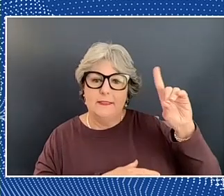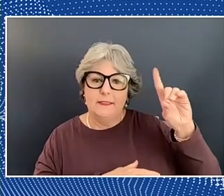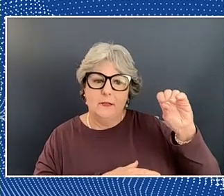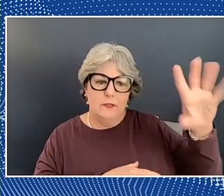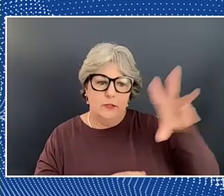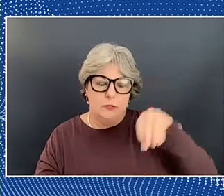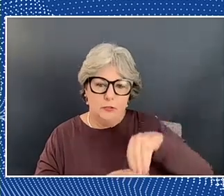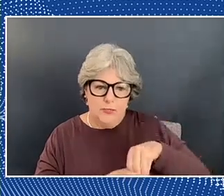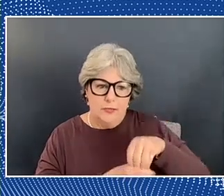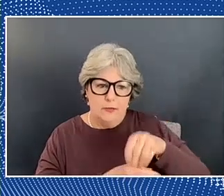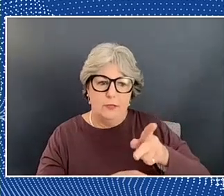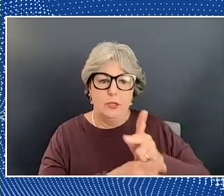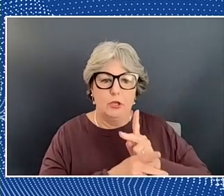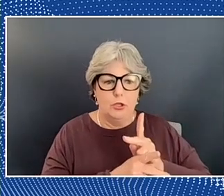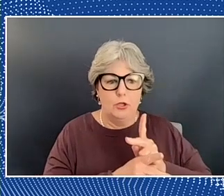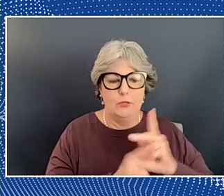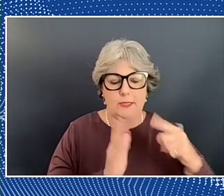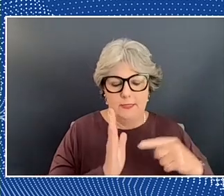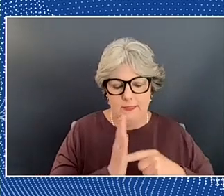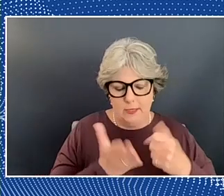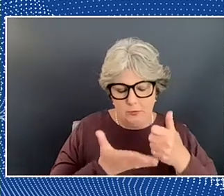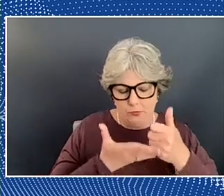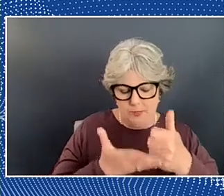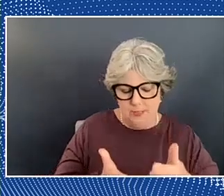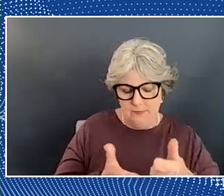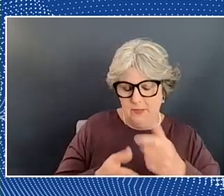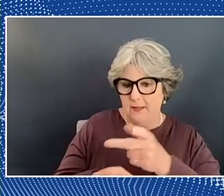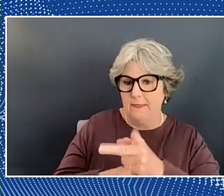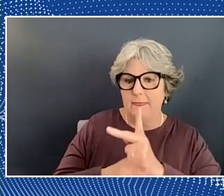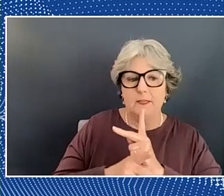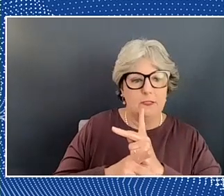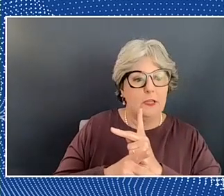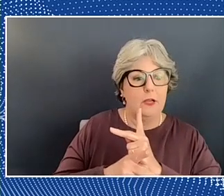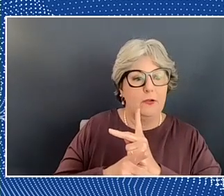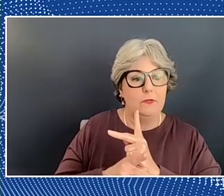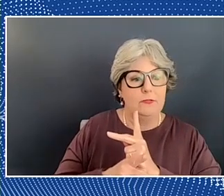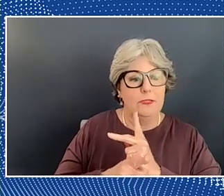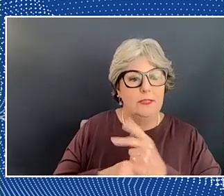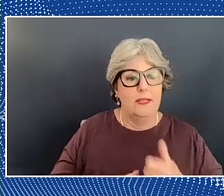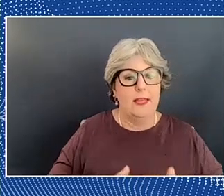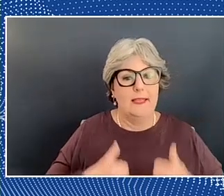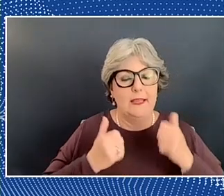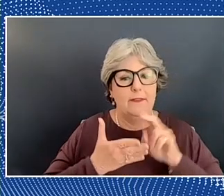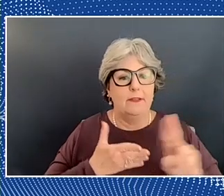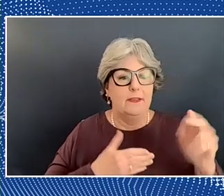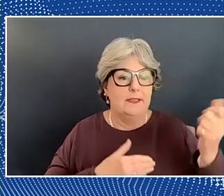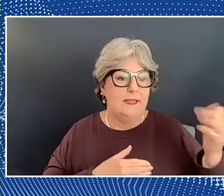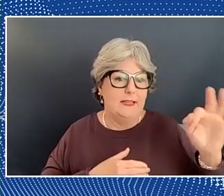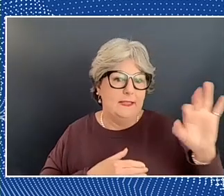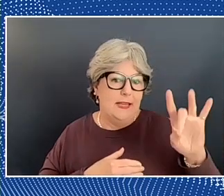in any debt relief. When these loans were made at Life University in 1982, my husband was told,